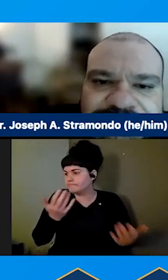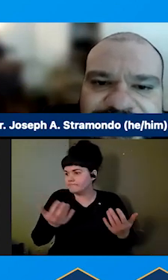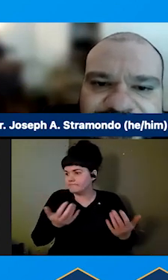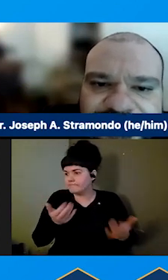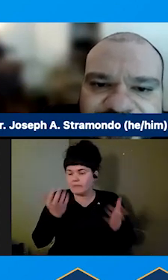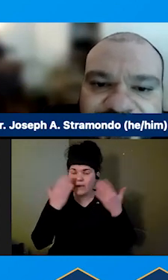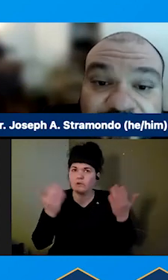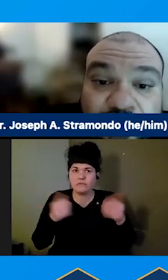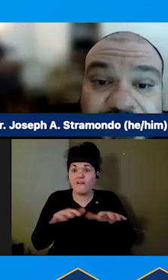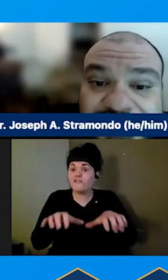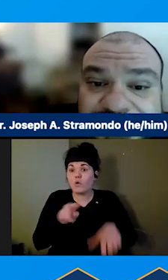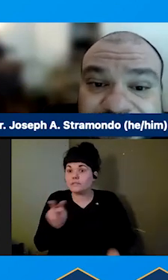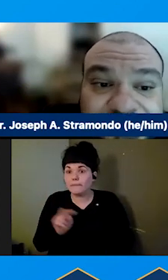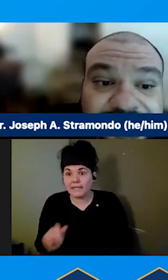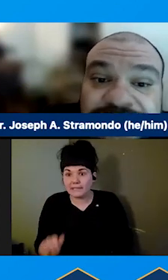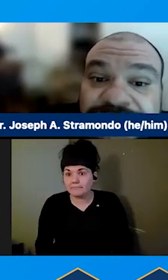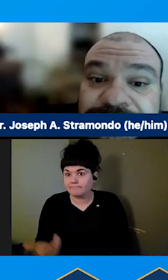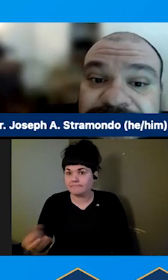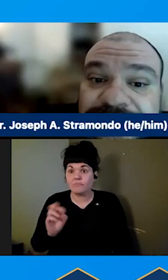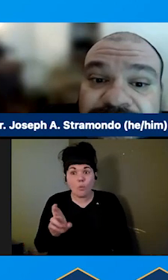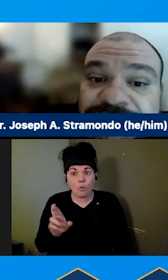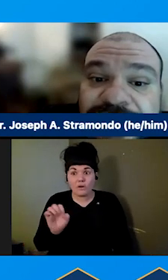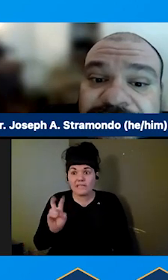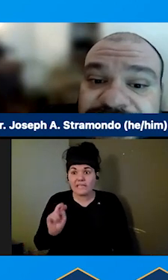frozen pizza. Right. Or even a